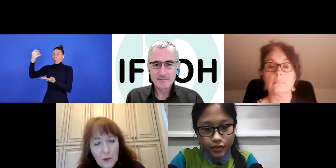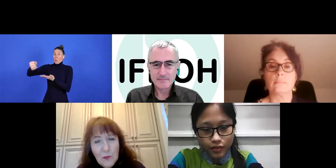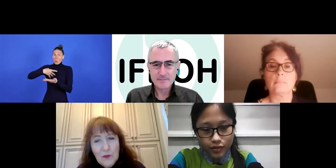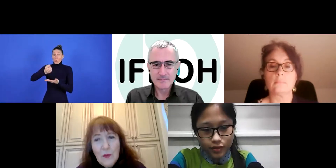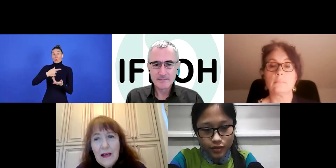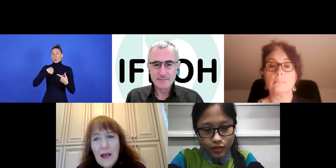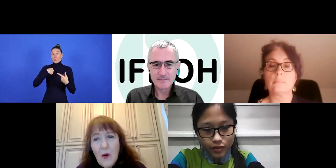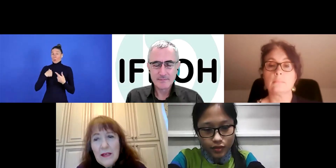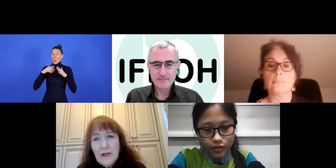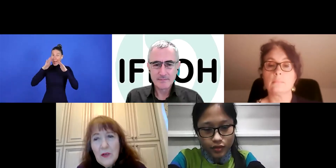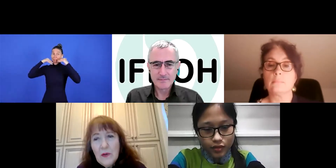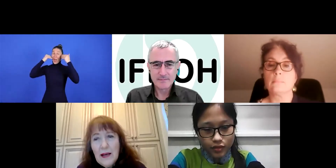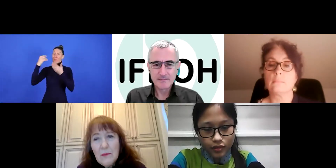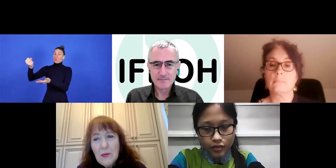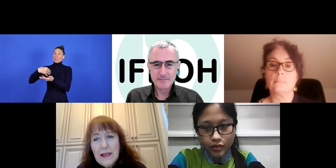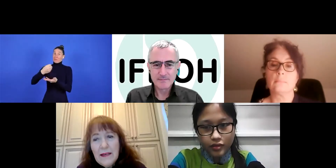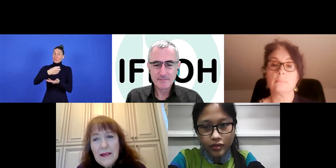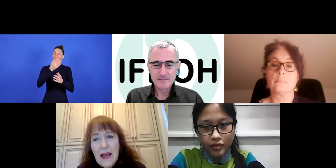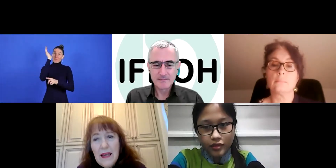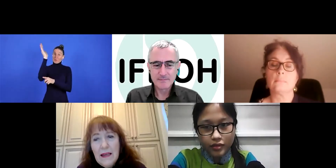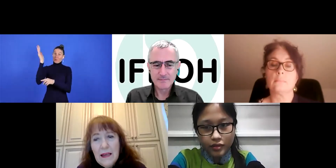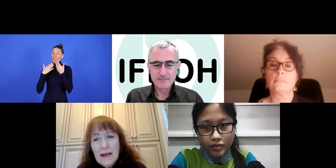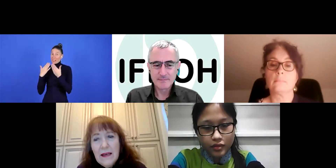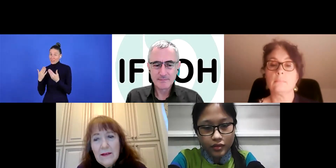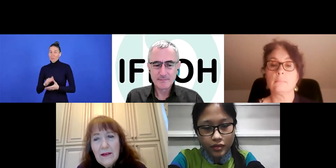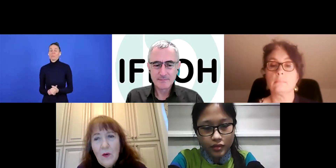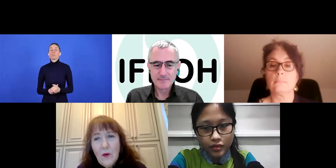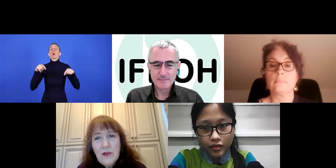good to be informed in advance. I really appreciate the information